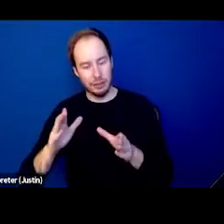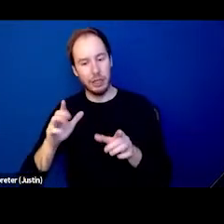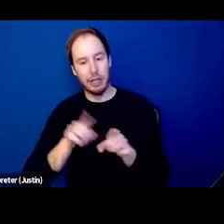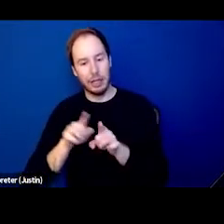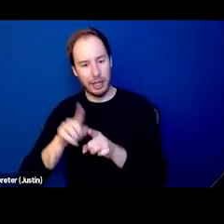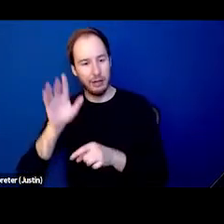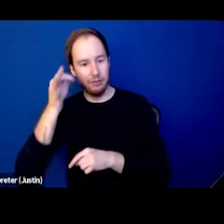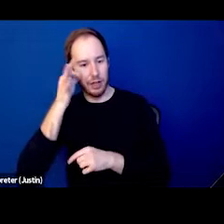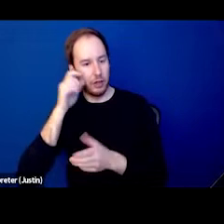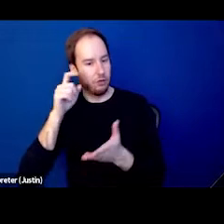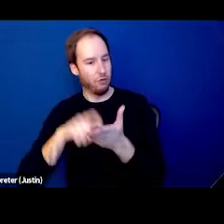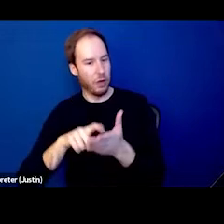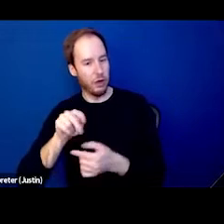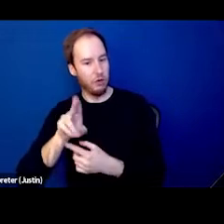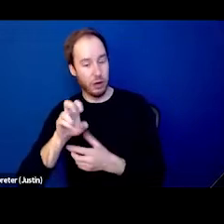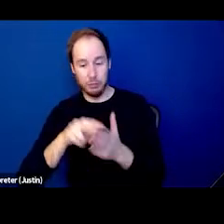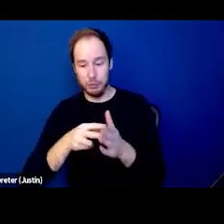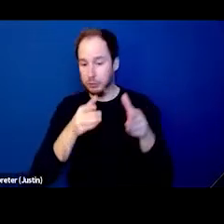So this could mean that a person ancestry